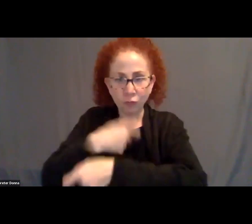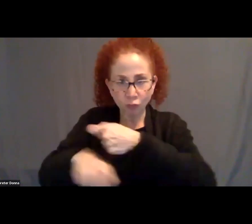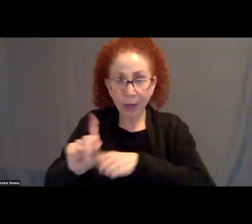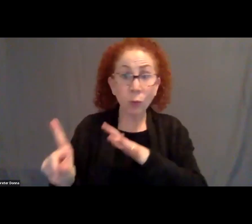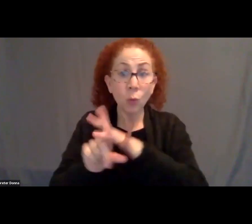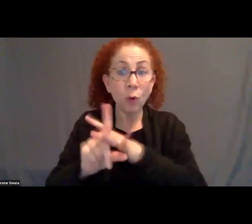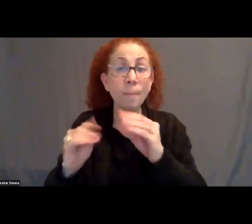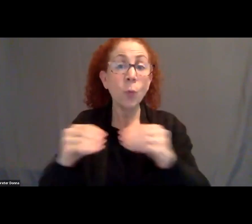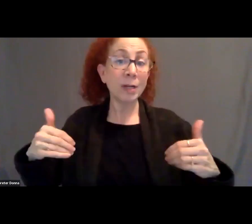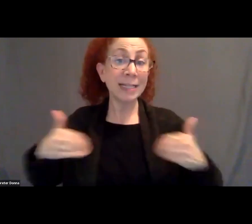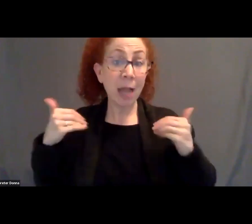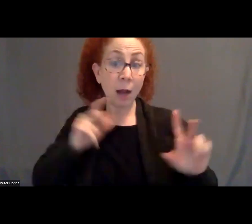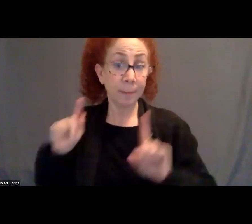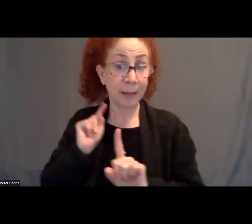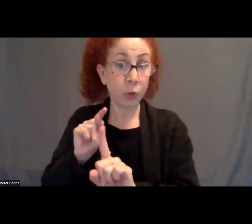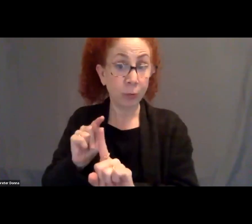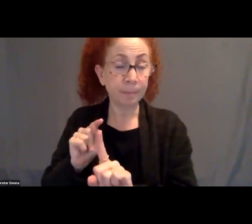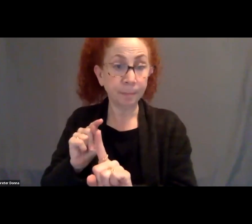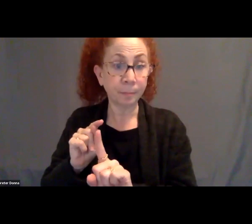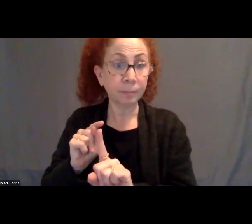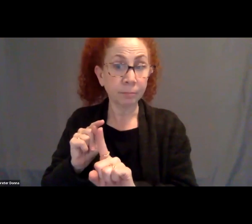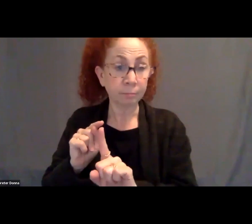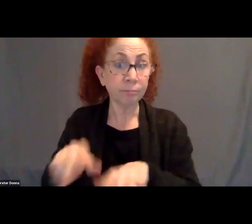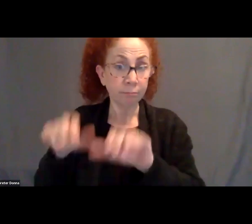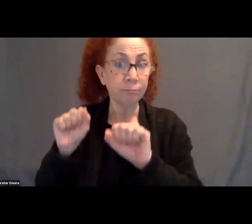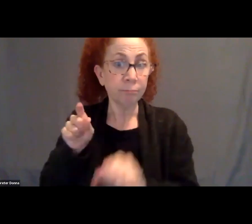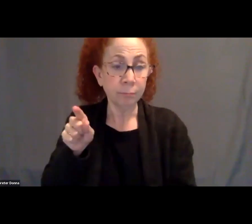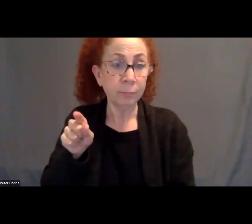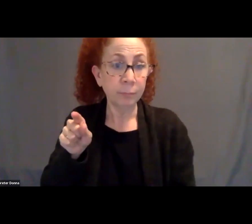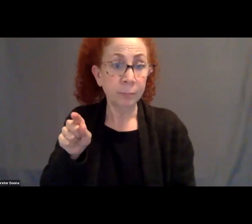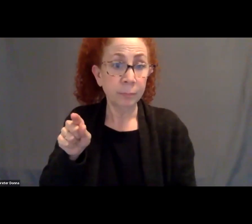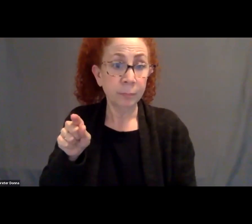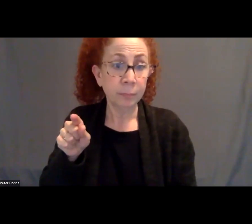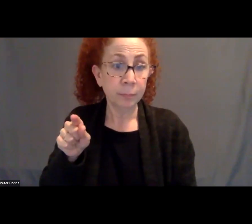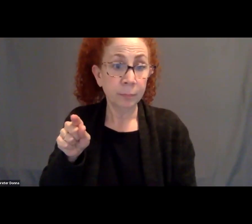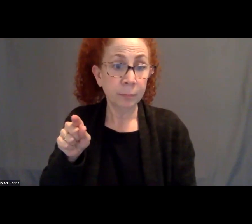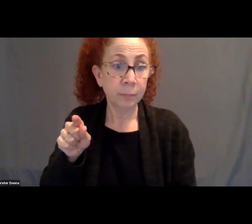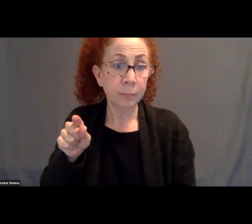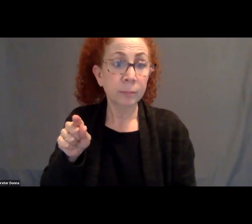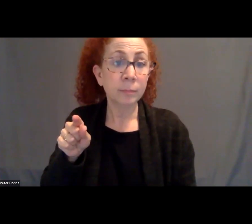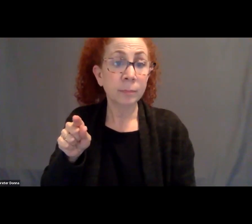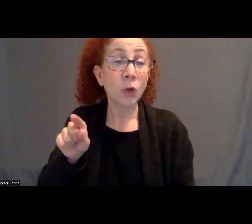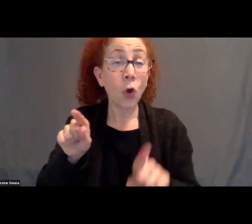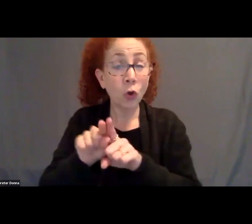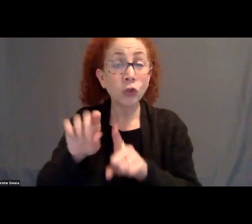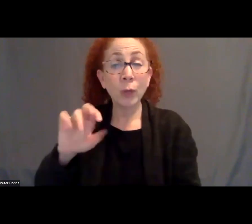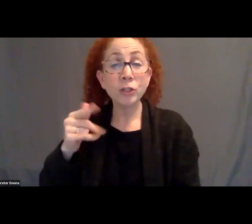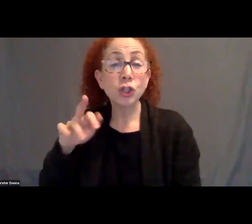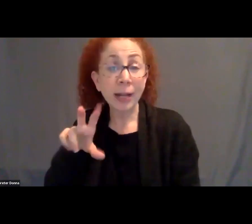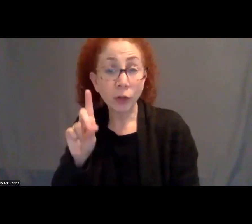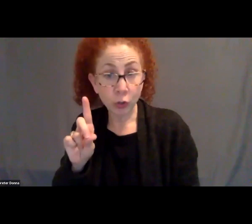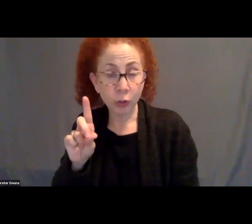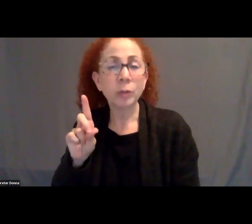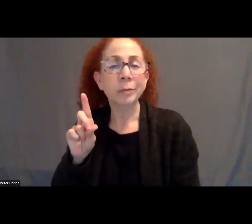in particular, and engendered purchases.